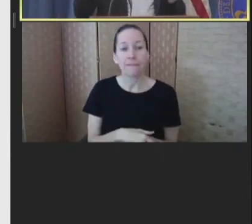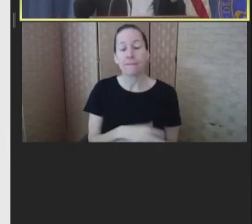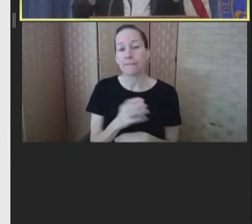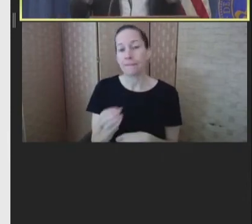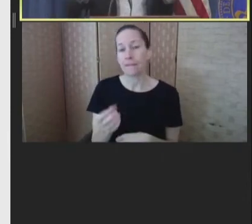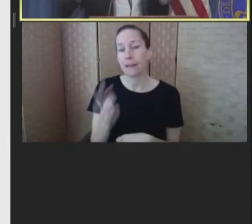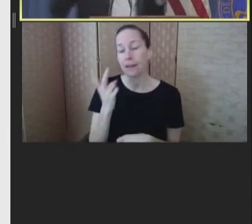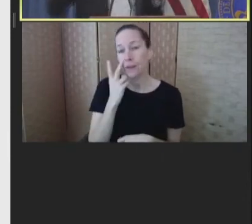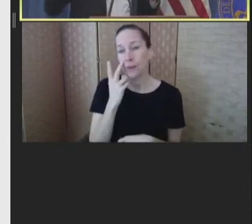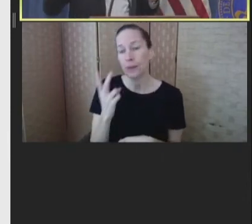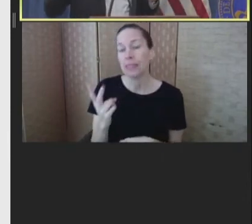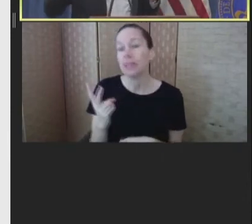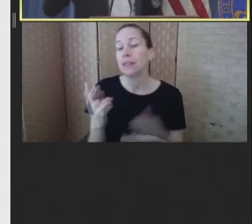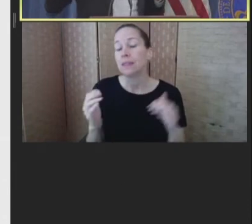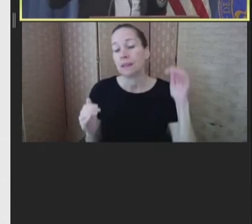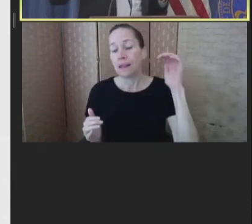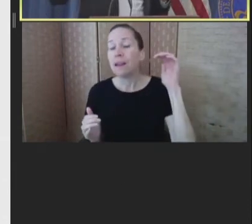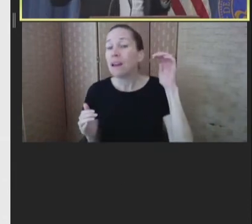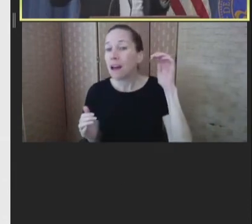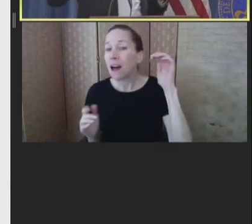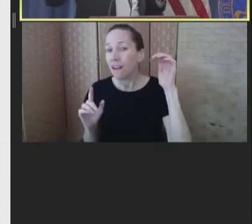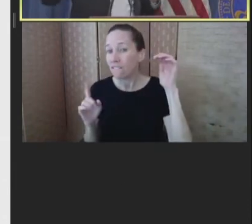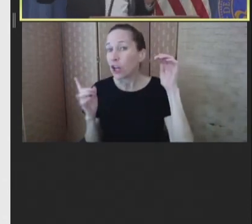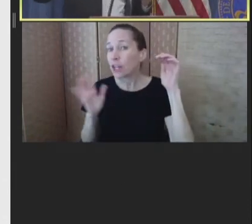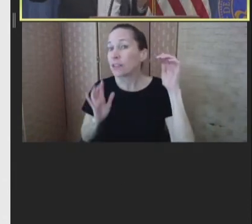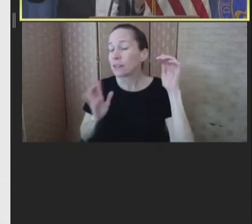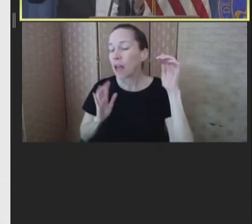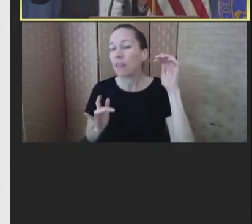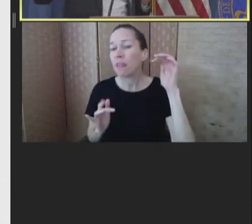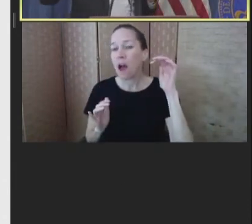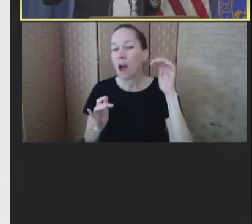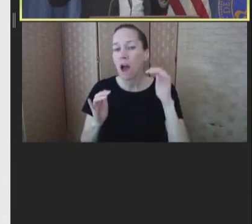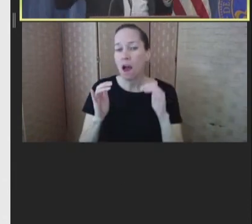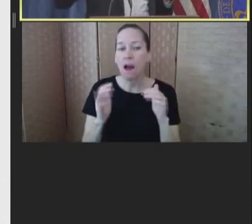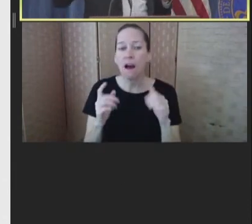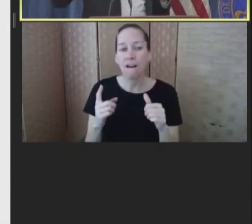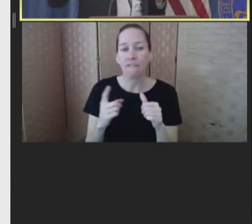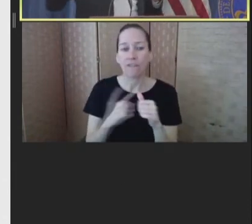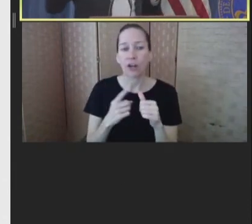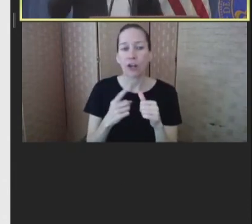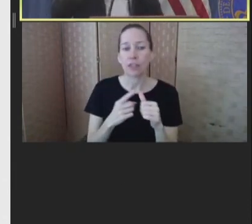of cases. Latinx residents were seven times more likely to be infected in 2020. And that